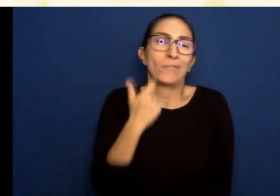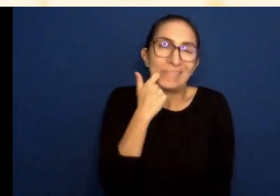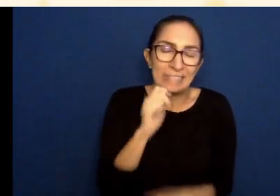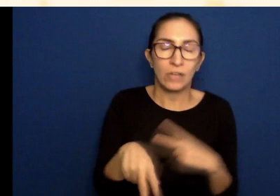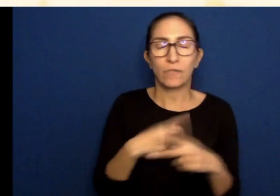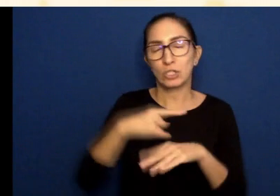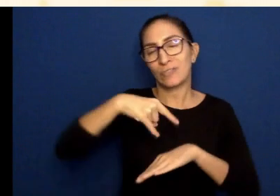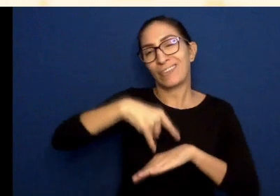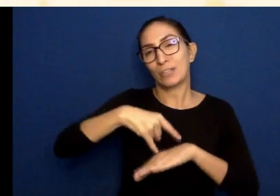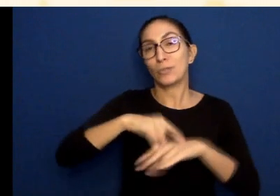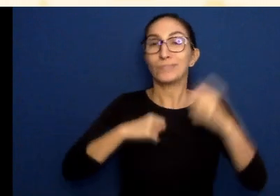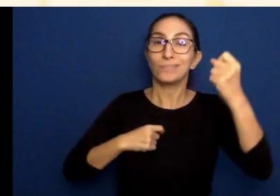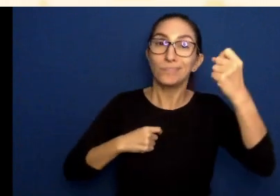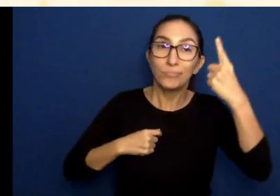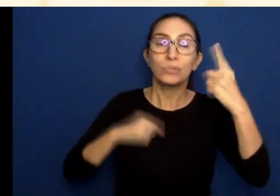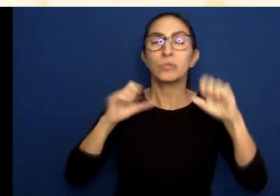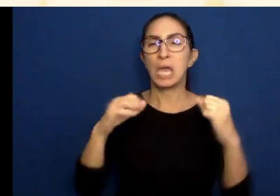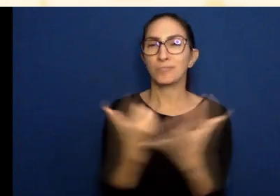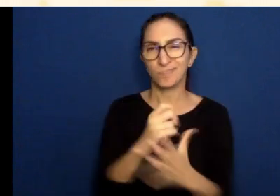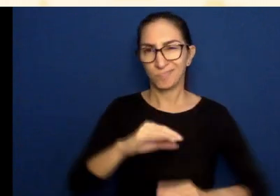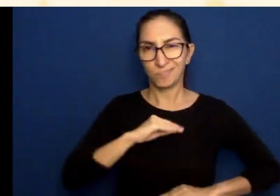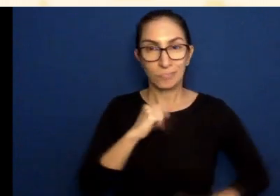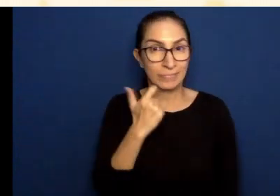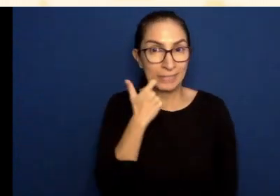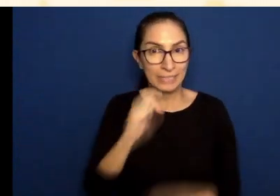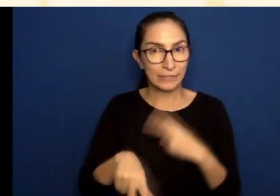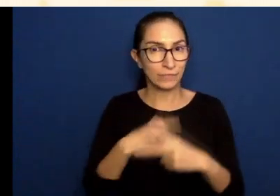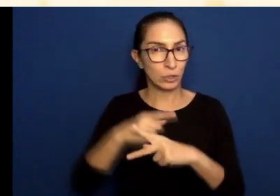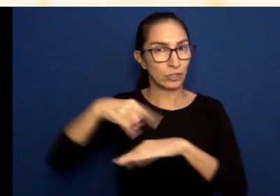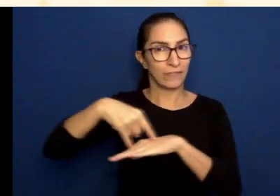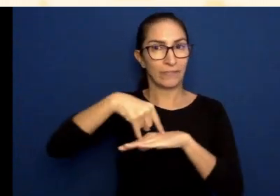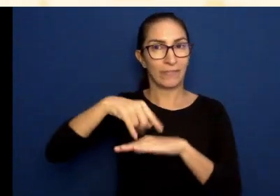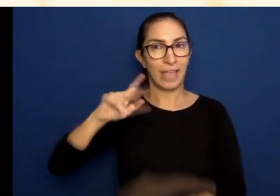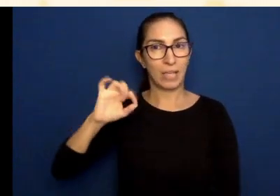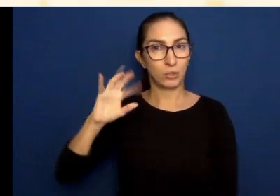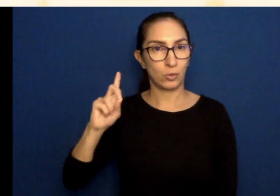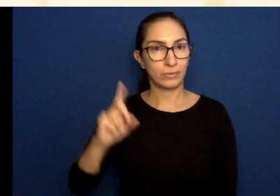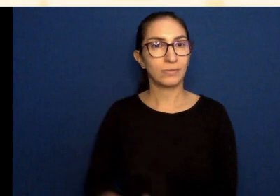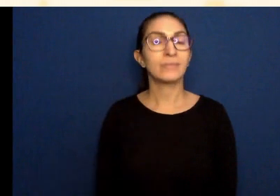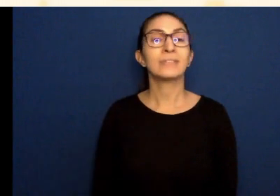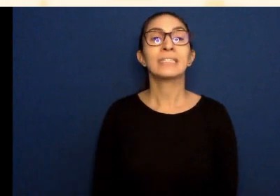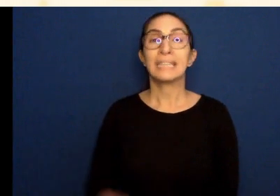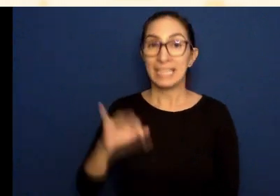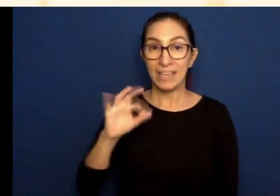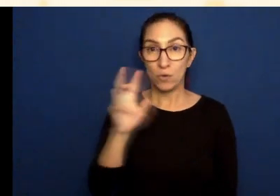We recommend testing on the latest version of iOS and iPad OS, and testing on the latest two versions of Android.